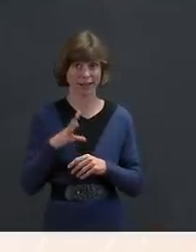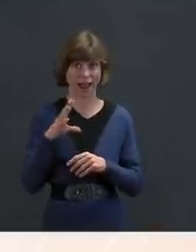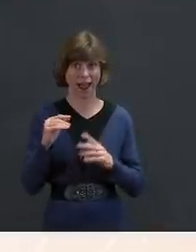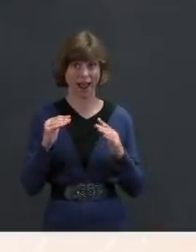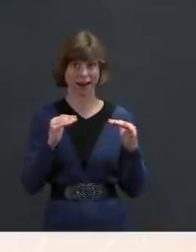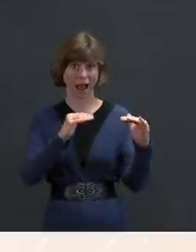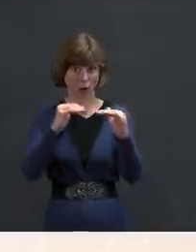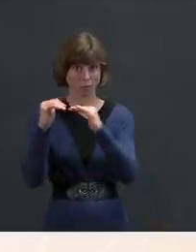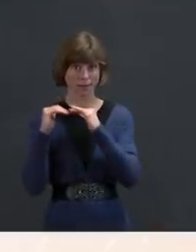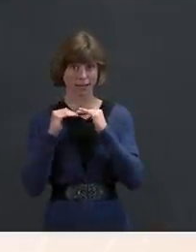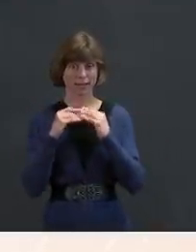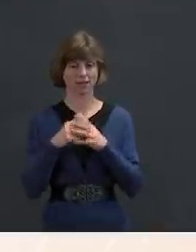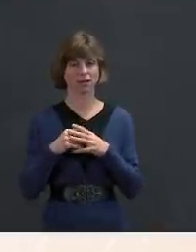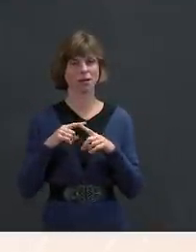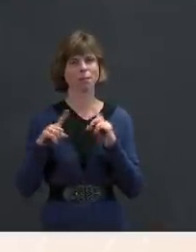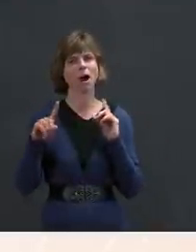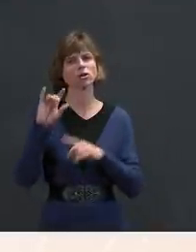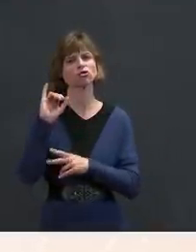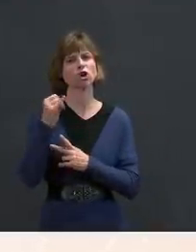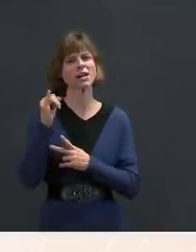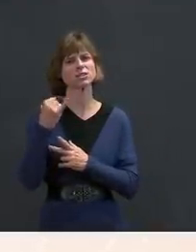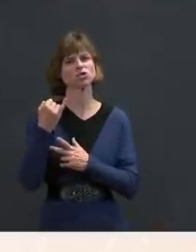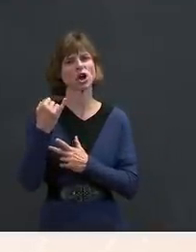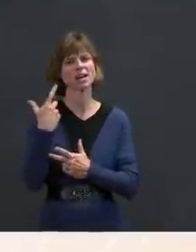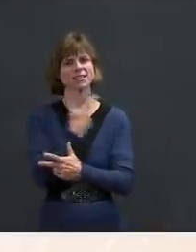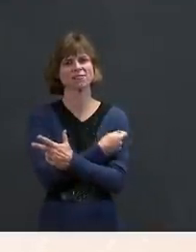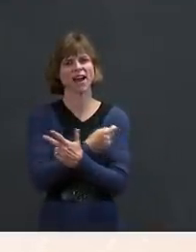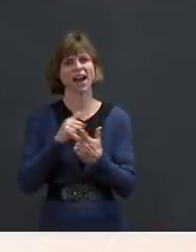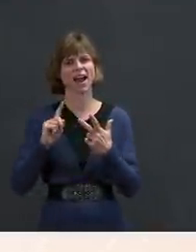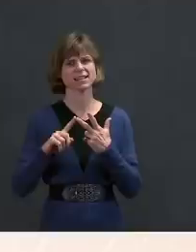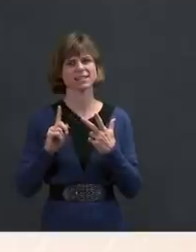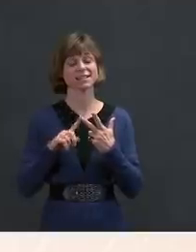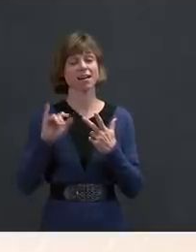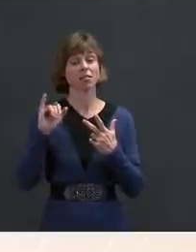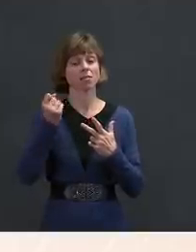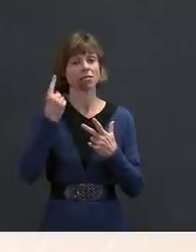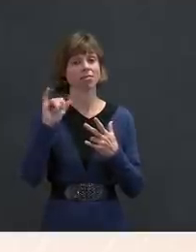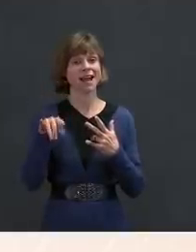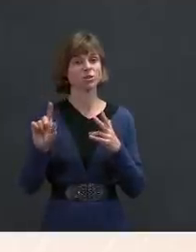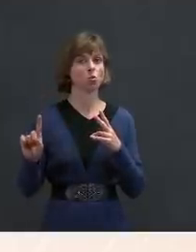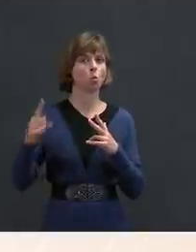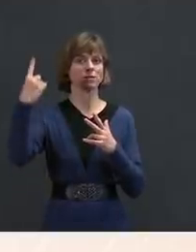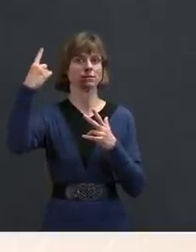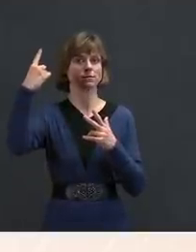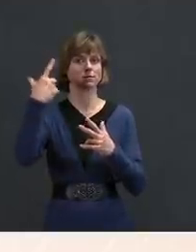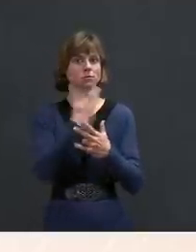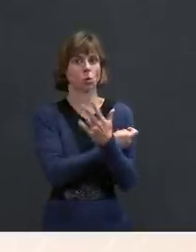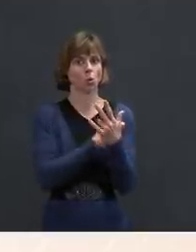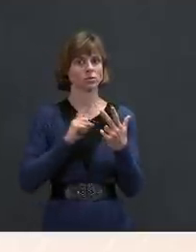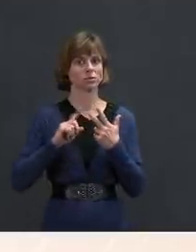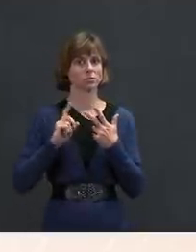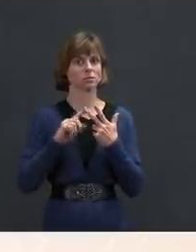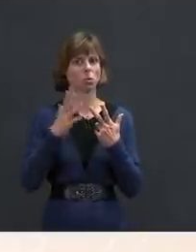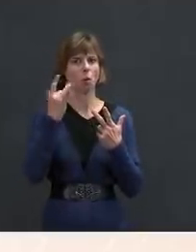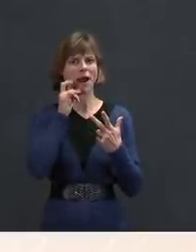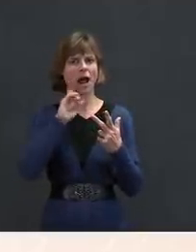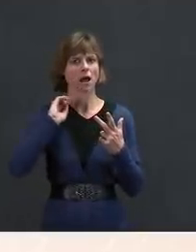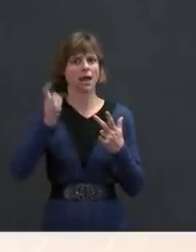The Press: My question is: If the Johnson & Johnson vaccine is just the one dose, why not prioritize that for communities that are harder to reach